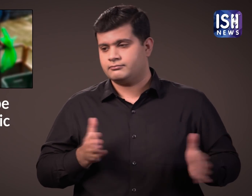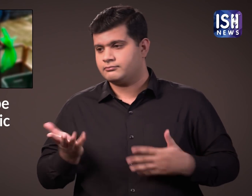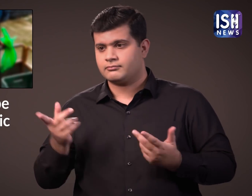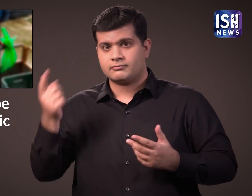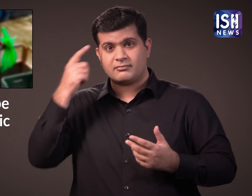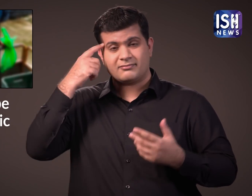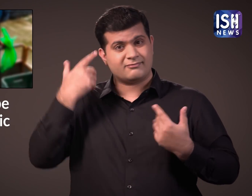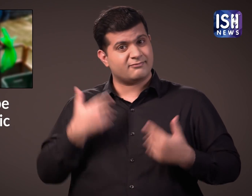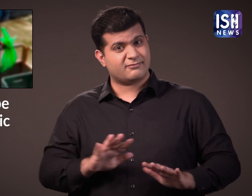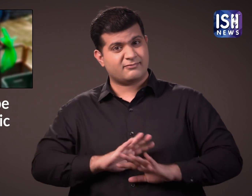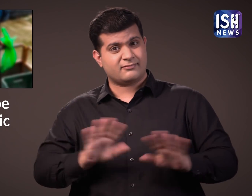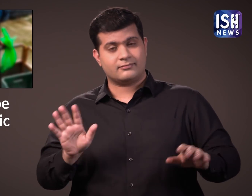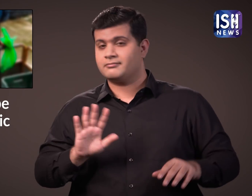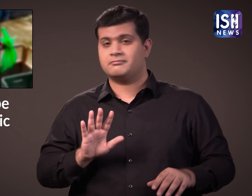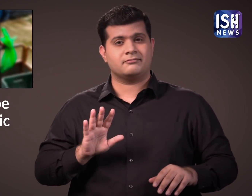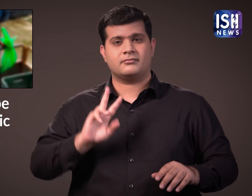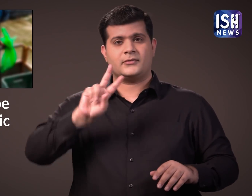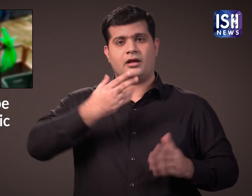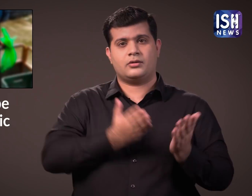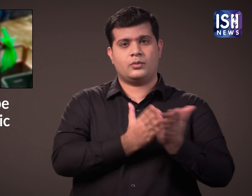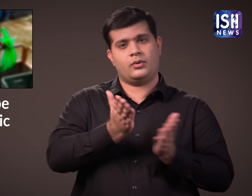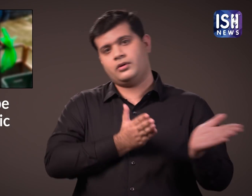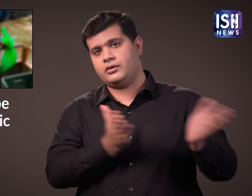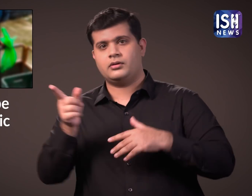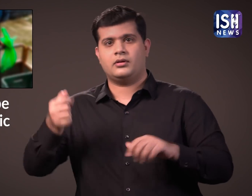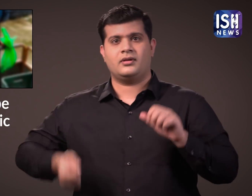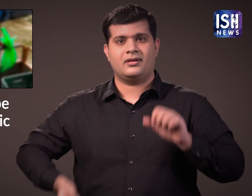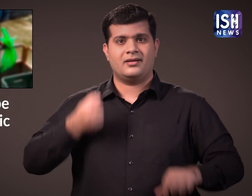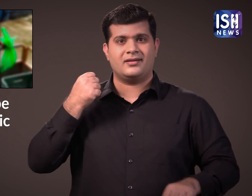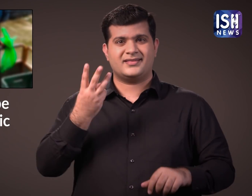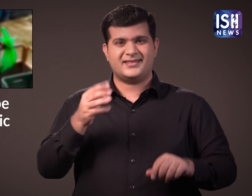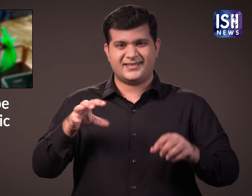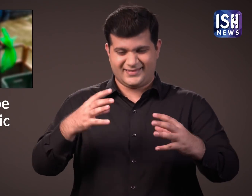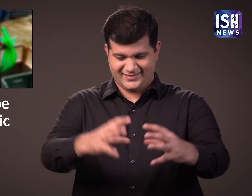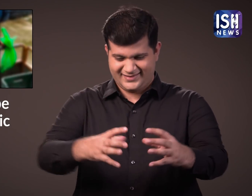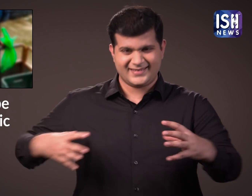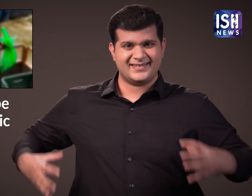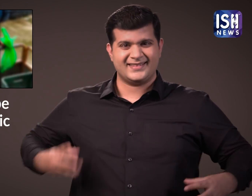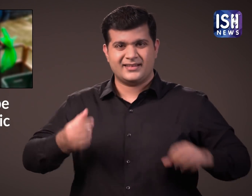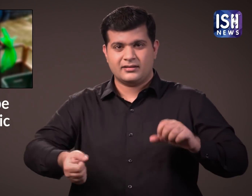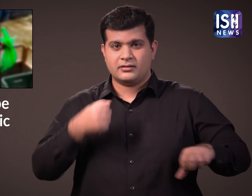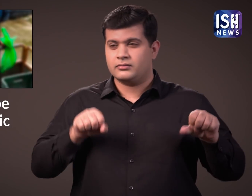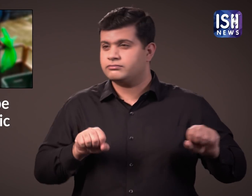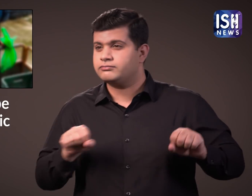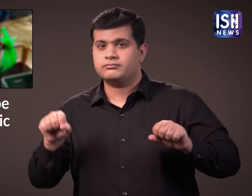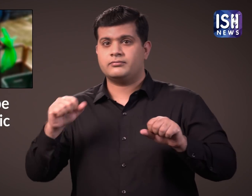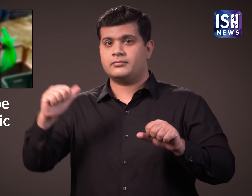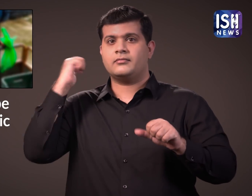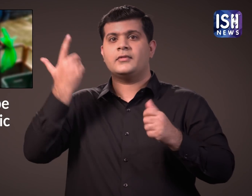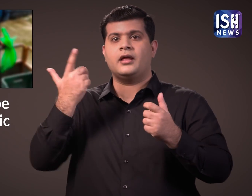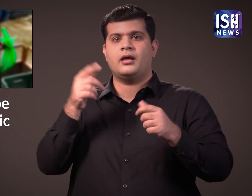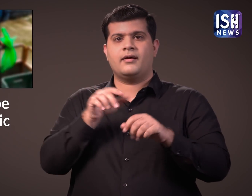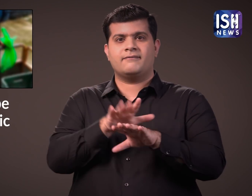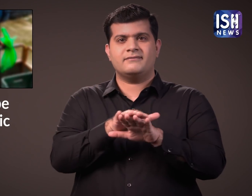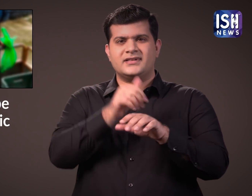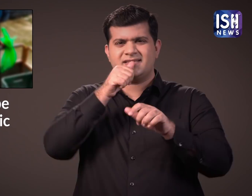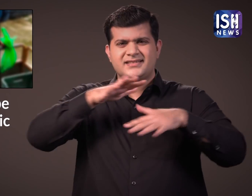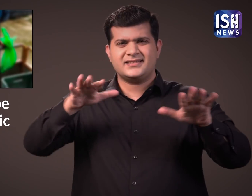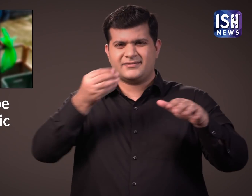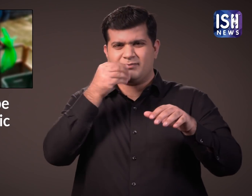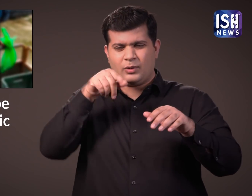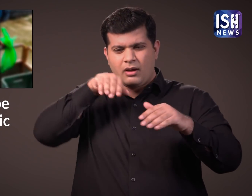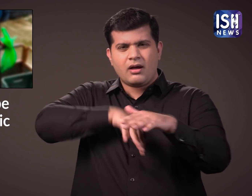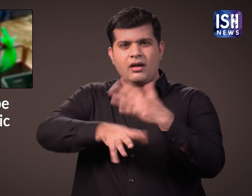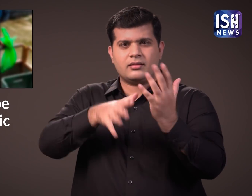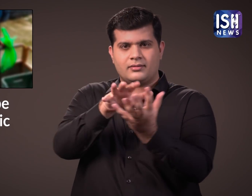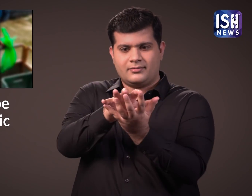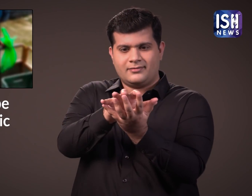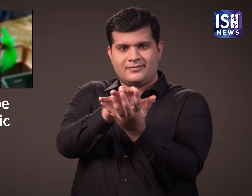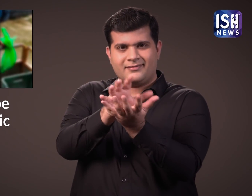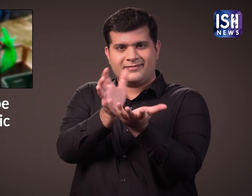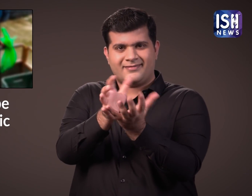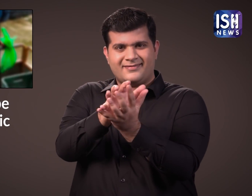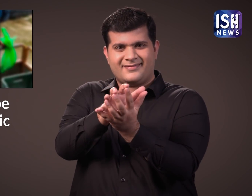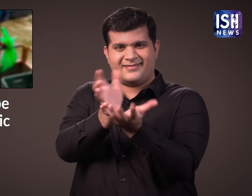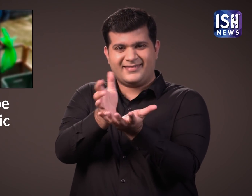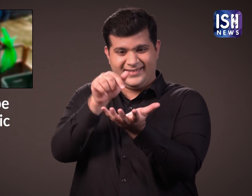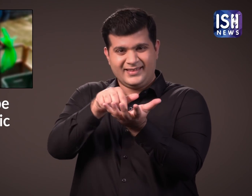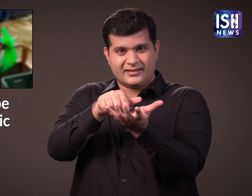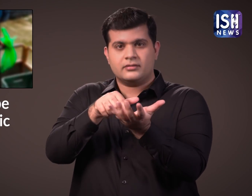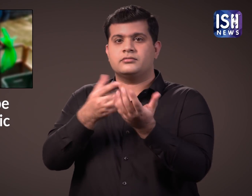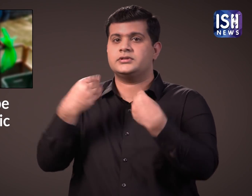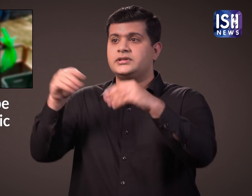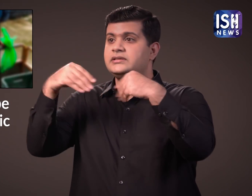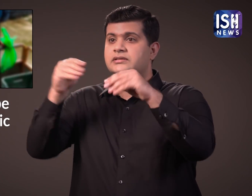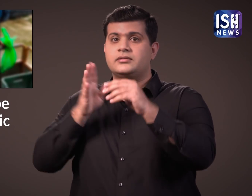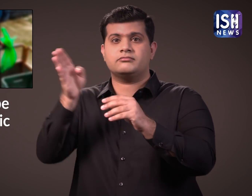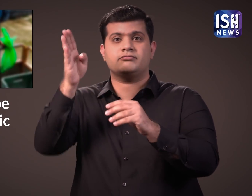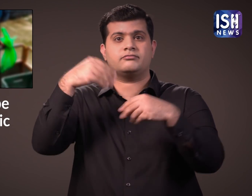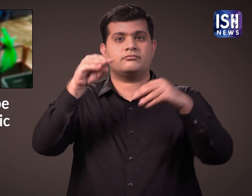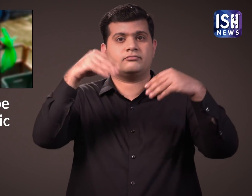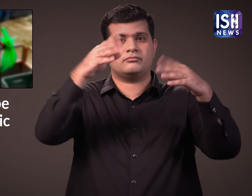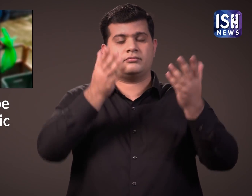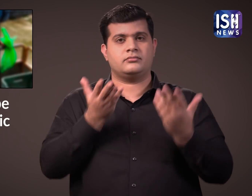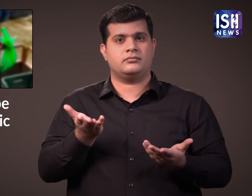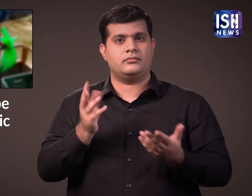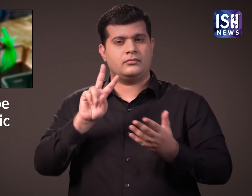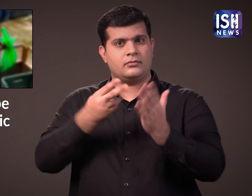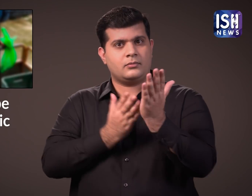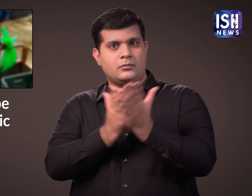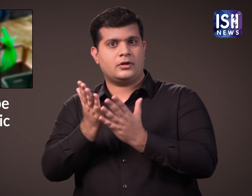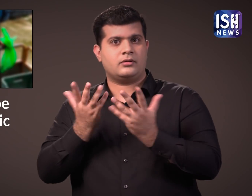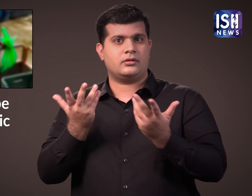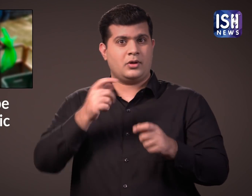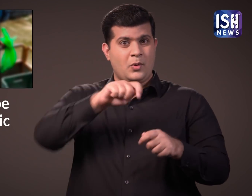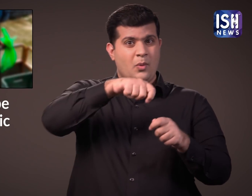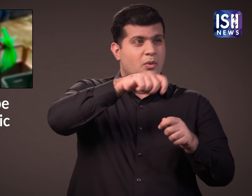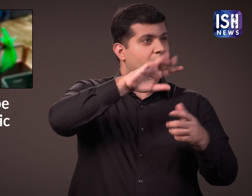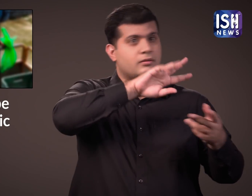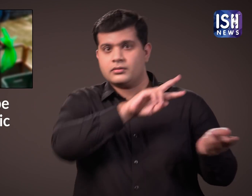However instead of being disappointed, he now sells clams on a three-wheeler.